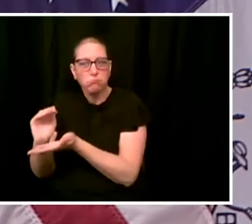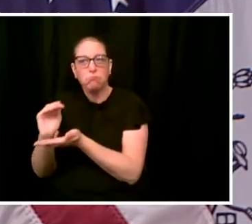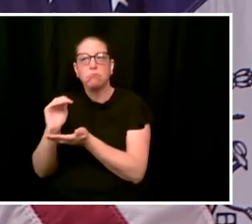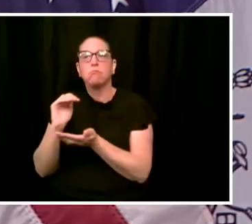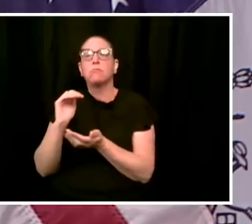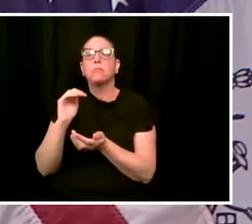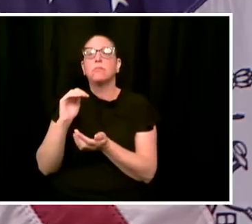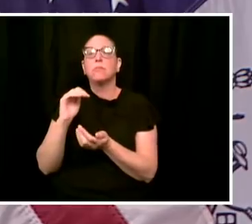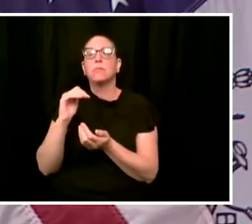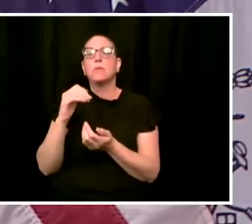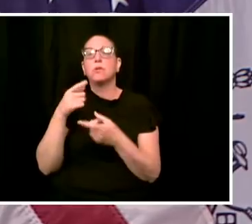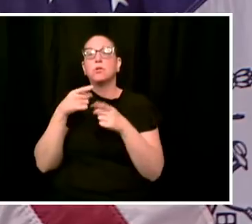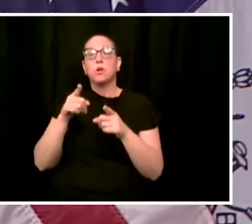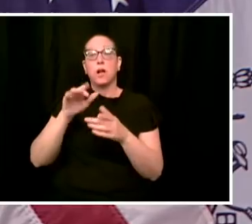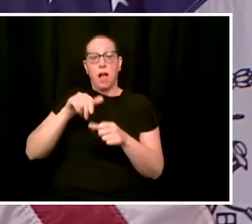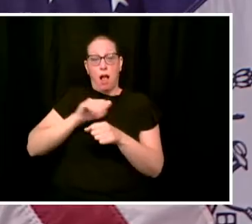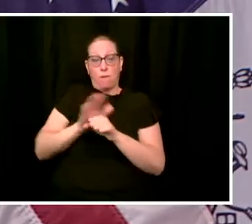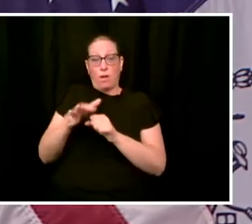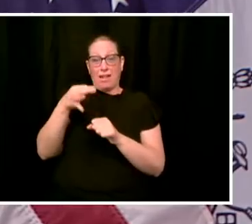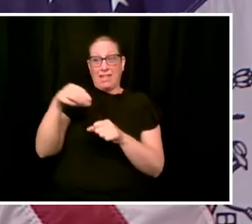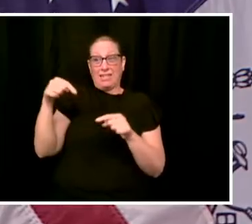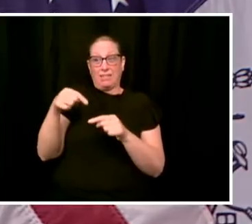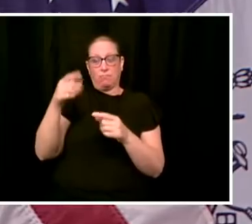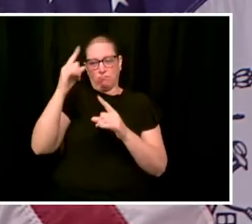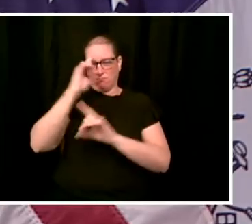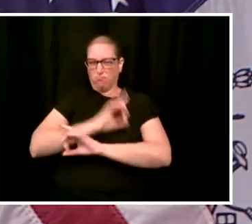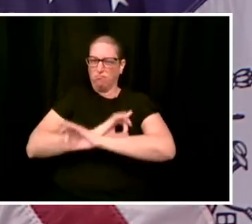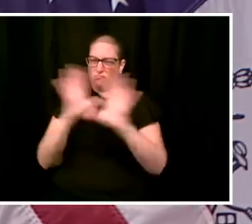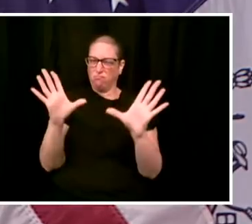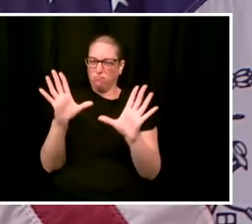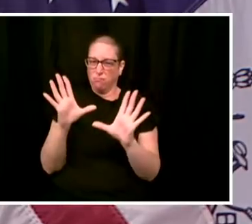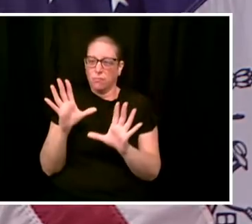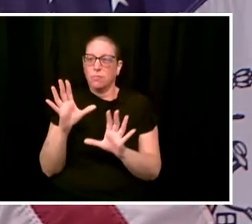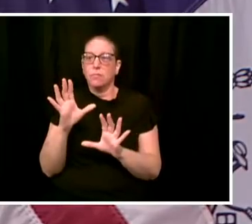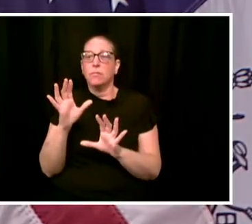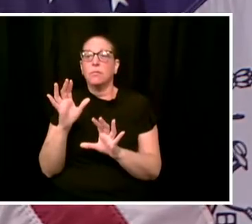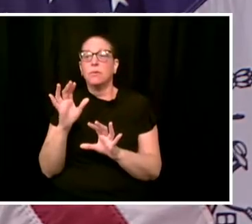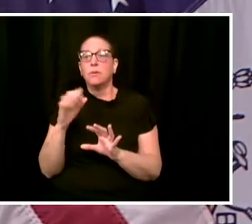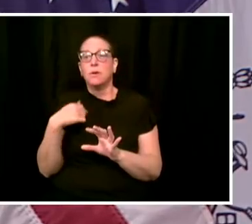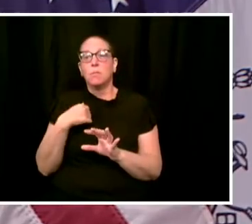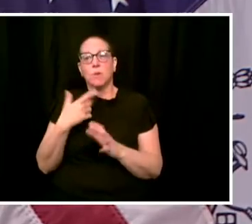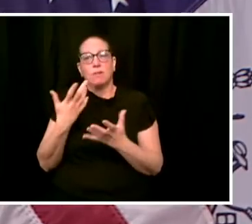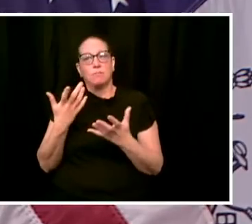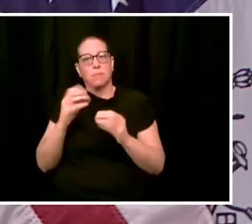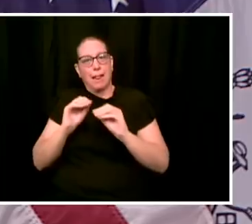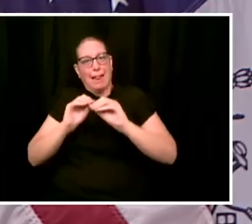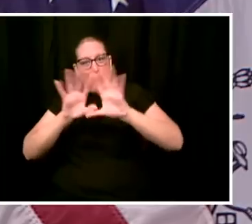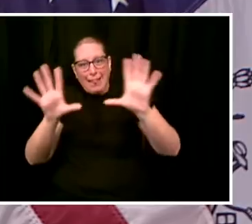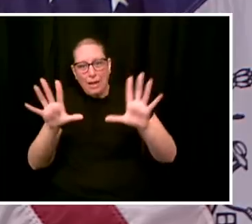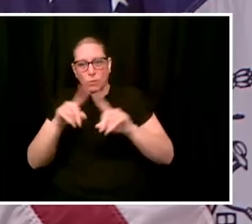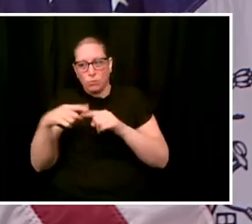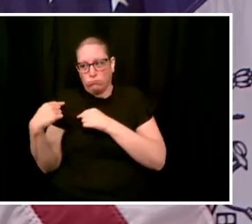RADICALLY REDIUCNG THE NUMBER OF TIMES,